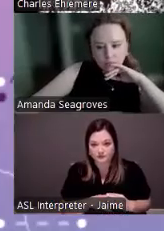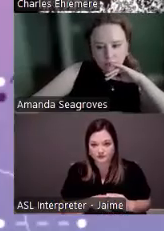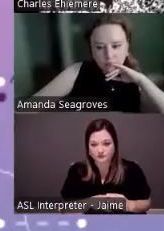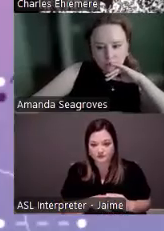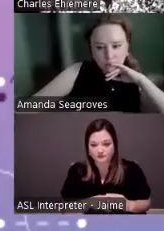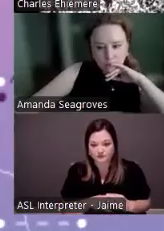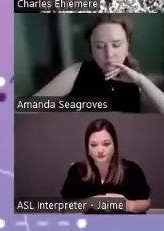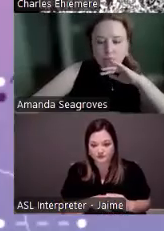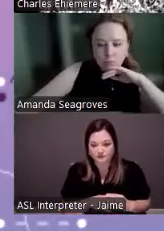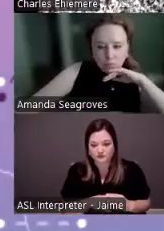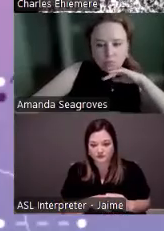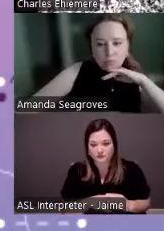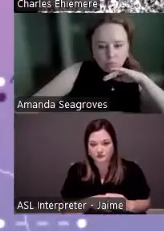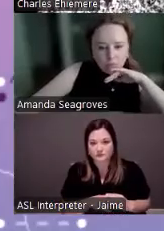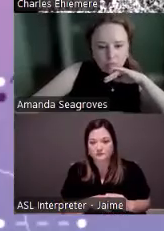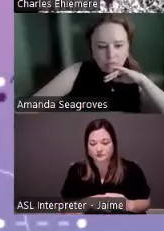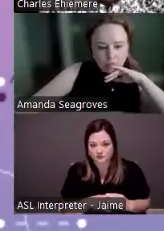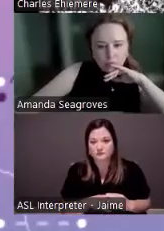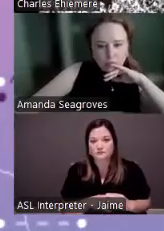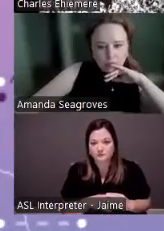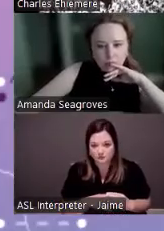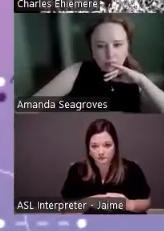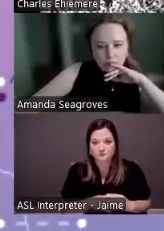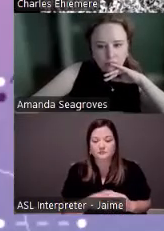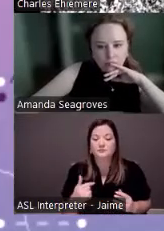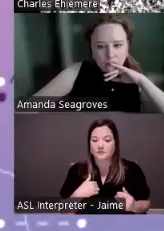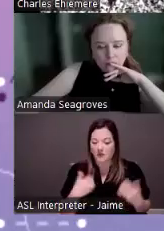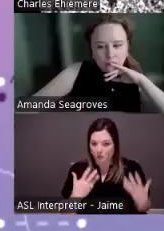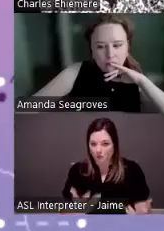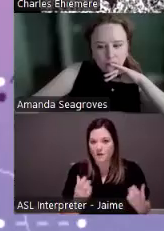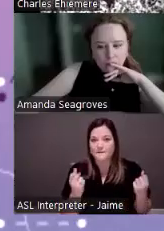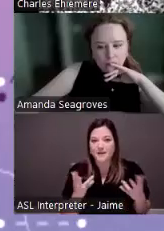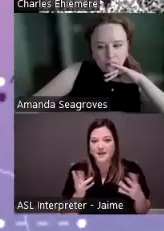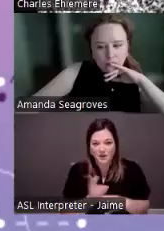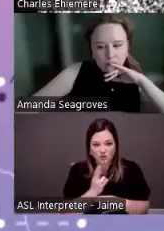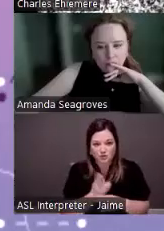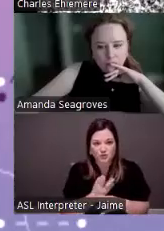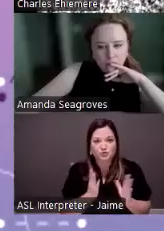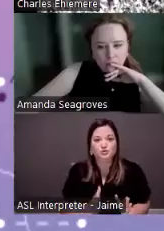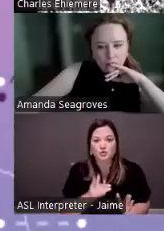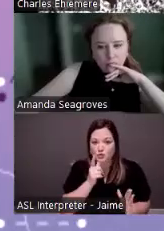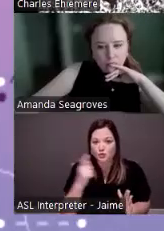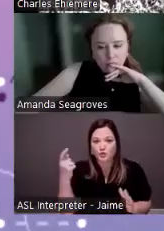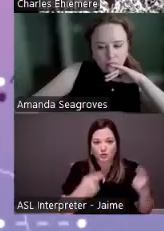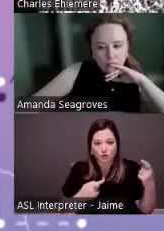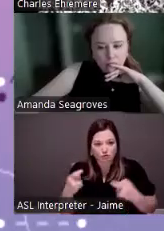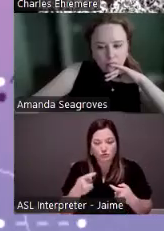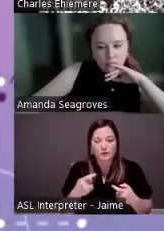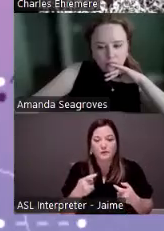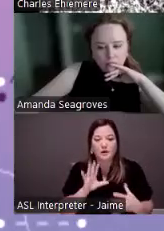to make contributions or even suggestions. So I reach out to the state, from the state